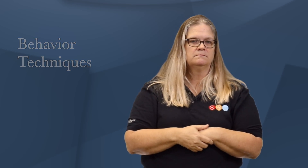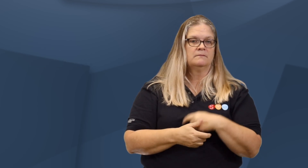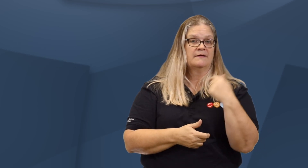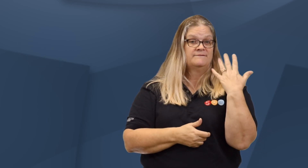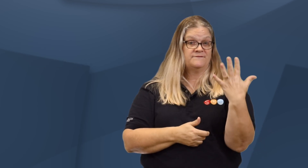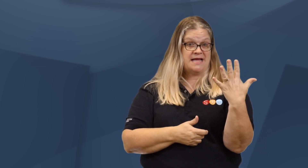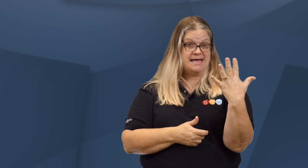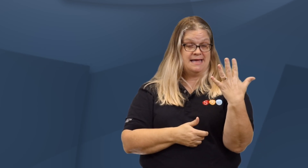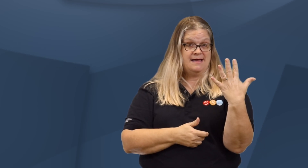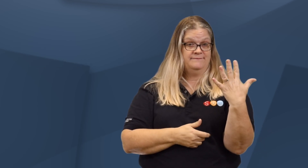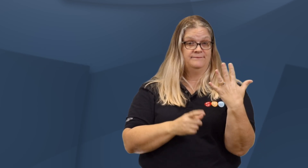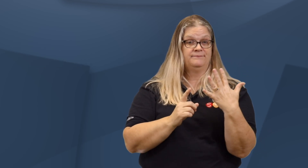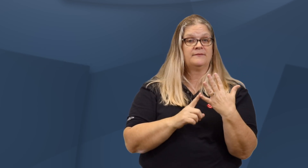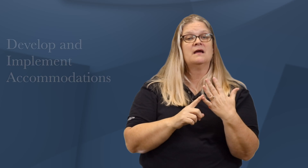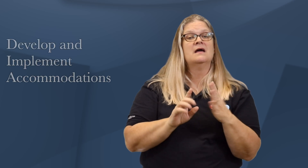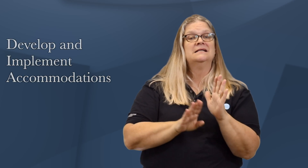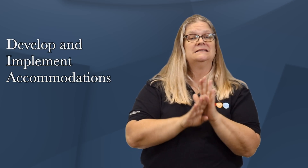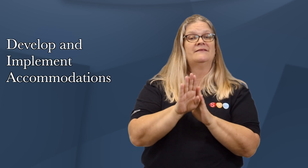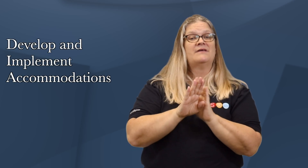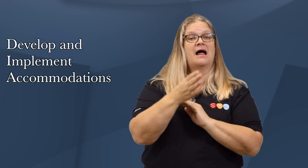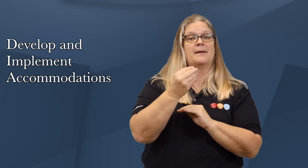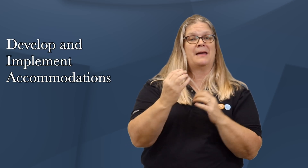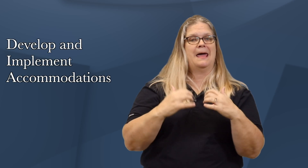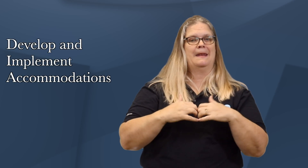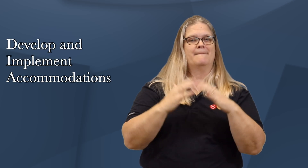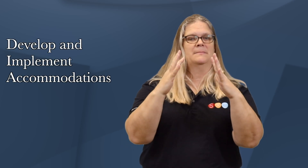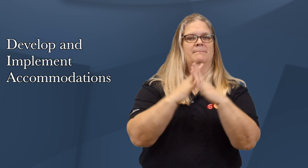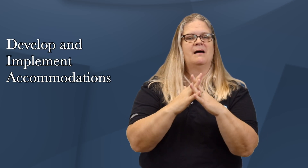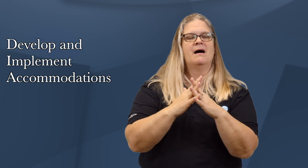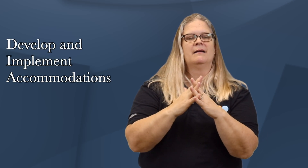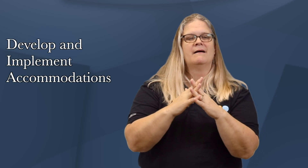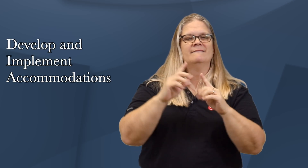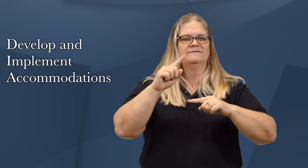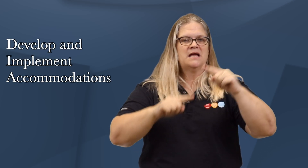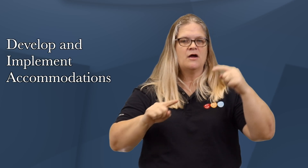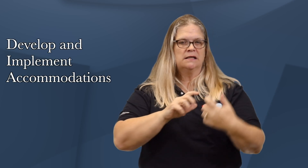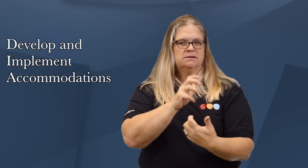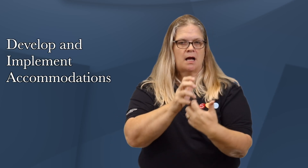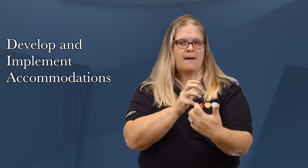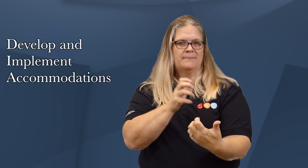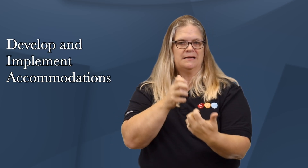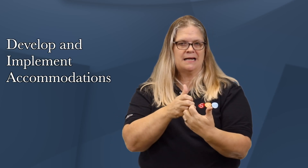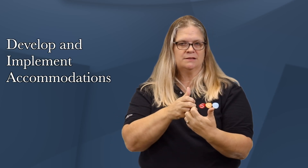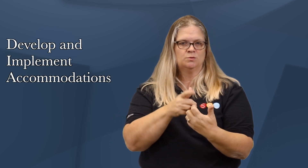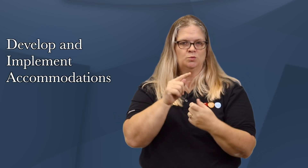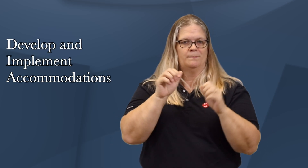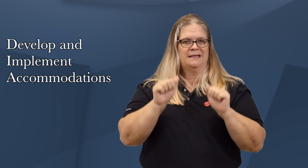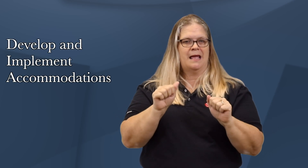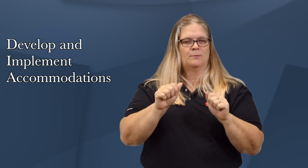Number five, develop and implement various accommodations for the child